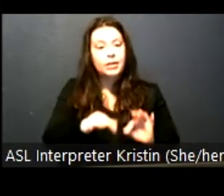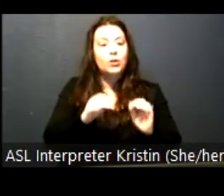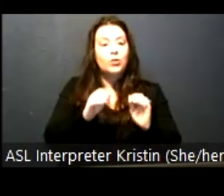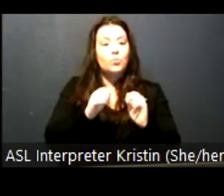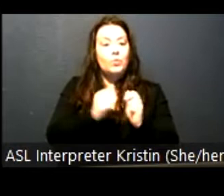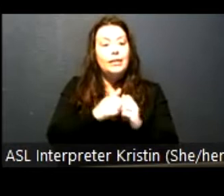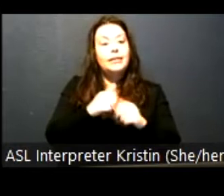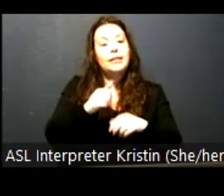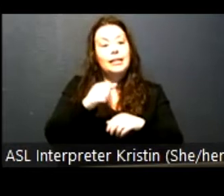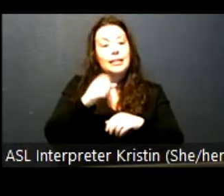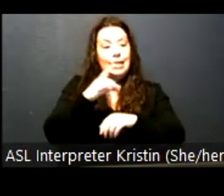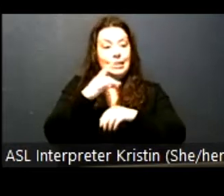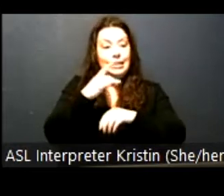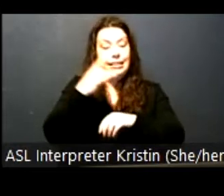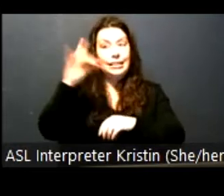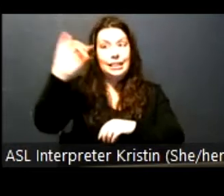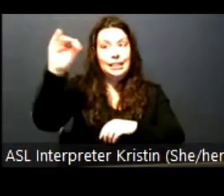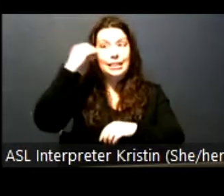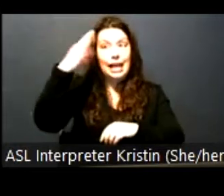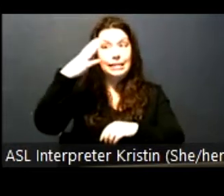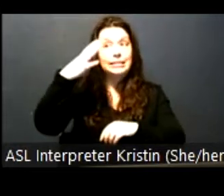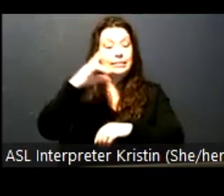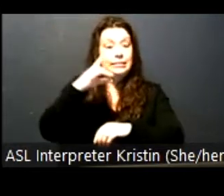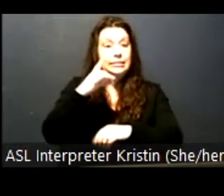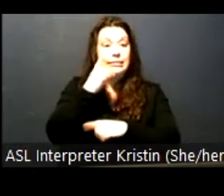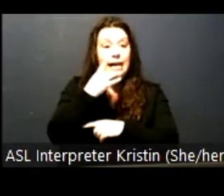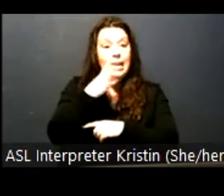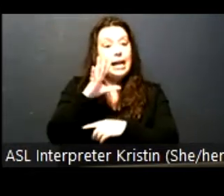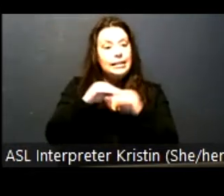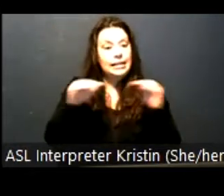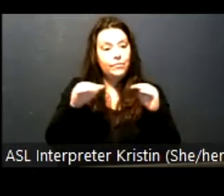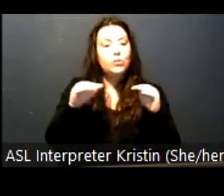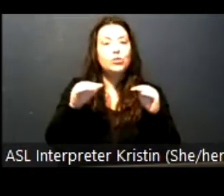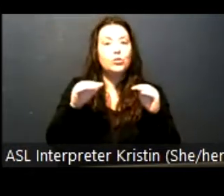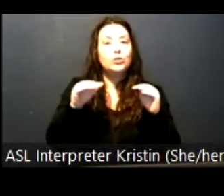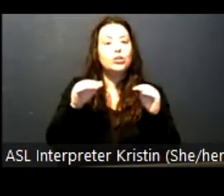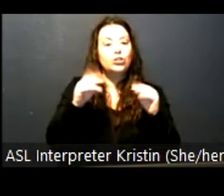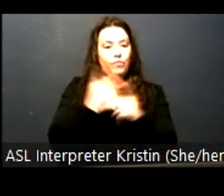Those positions aren't always very accurate so in a map like this we try to show that with these